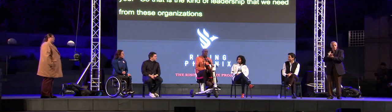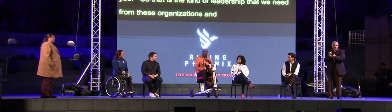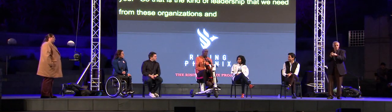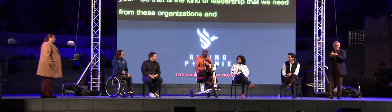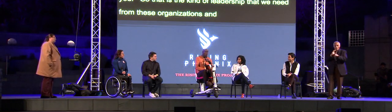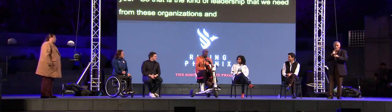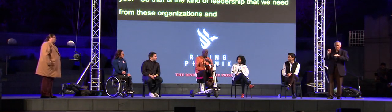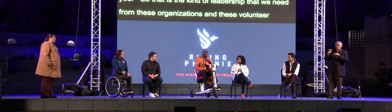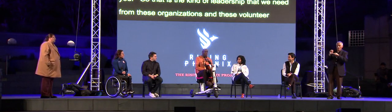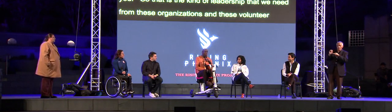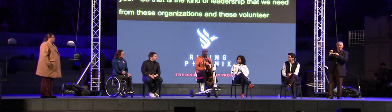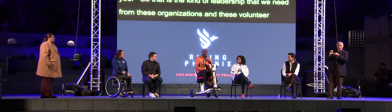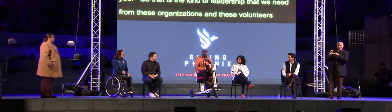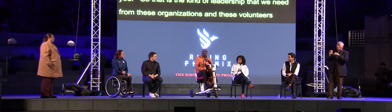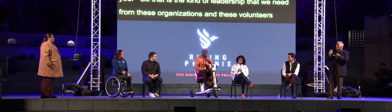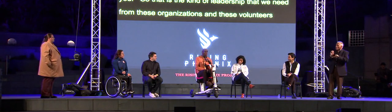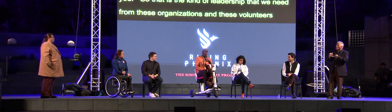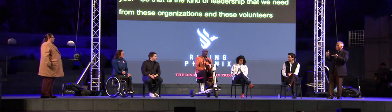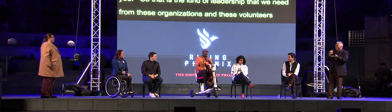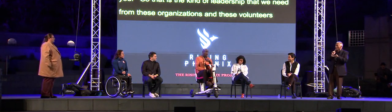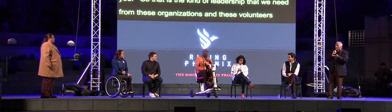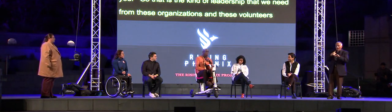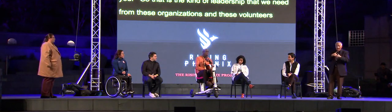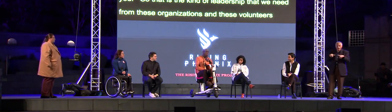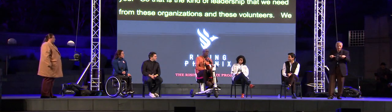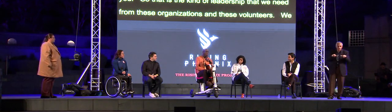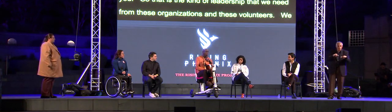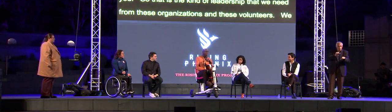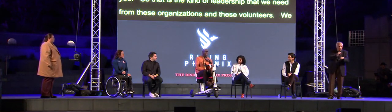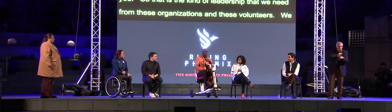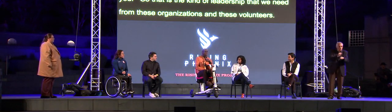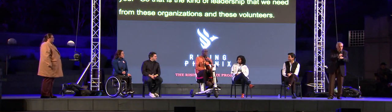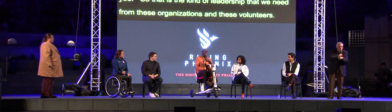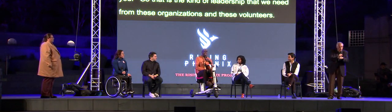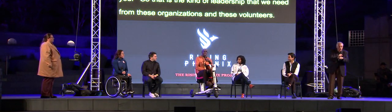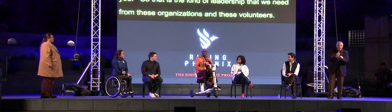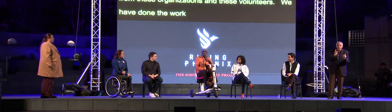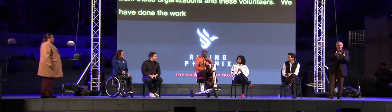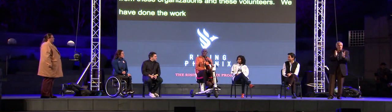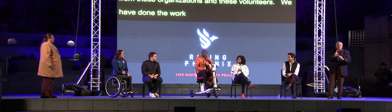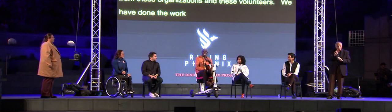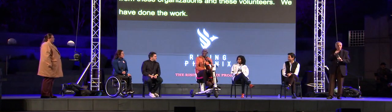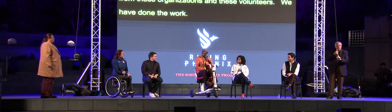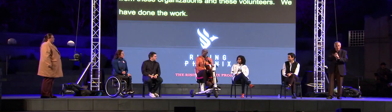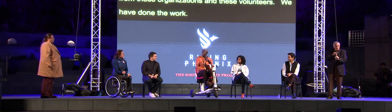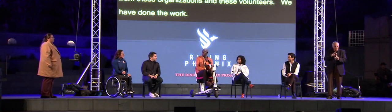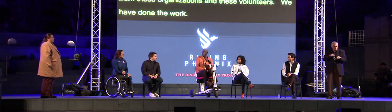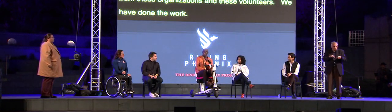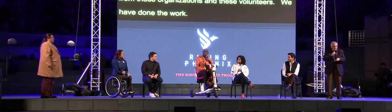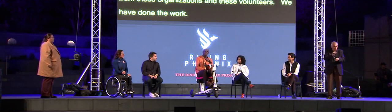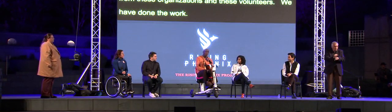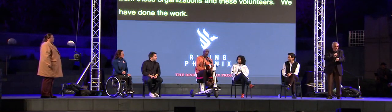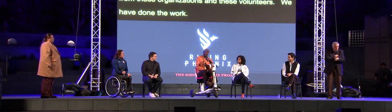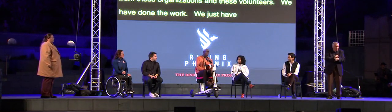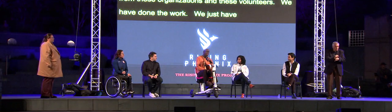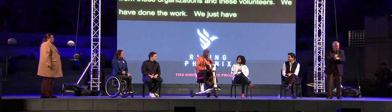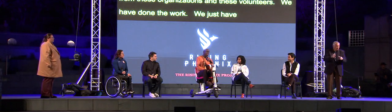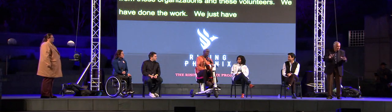Because we had done the work. People with disabilities have done the work. Athletes have done the work.